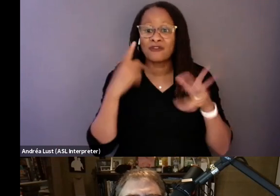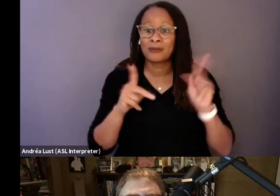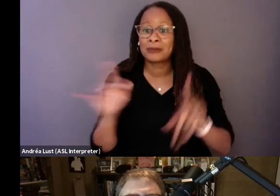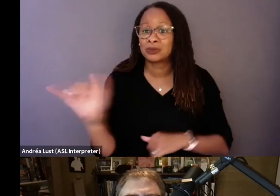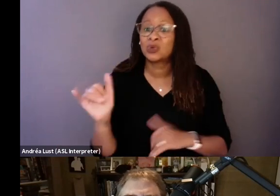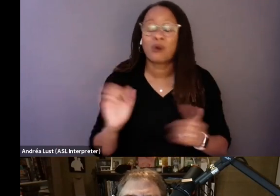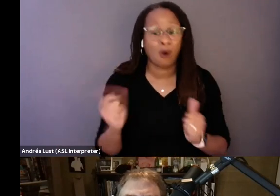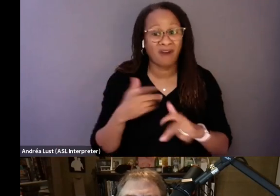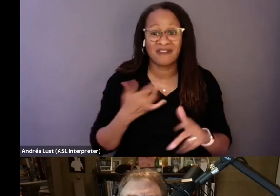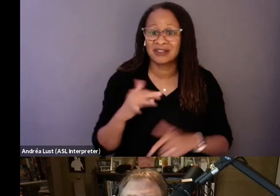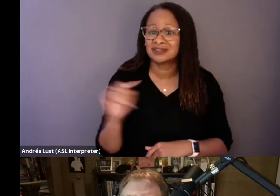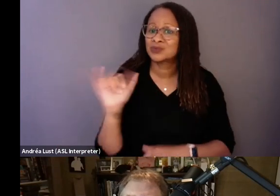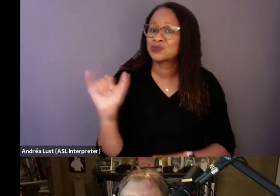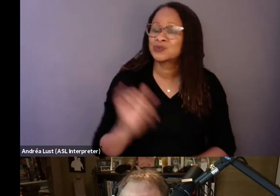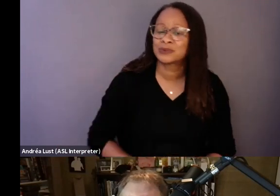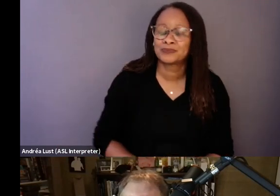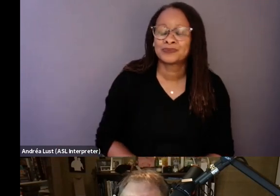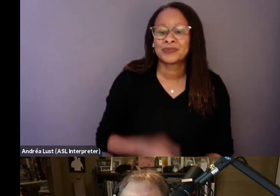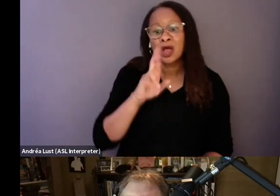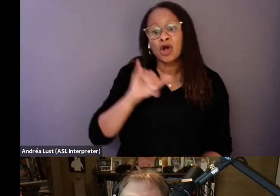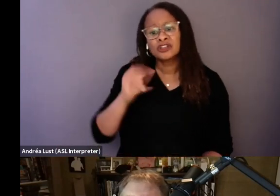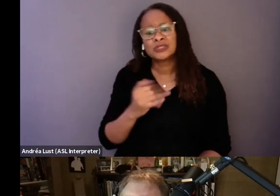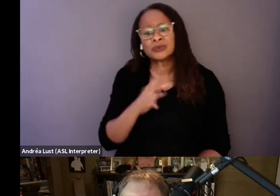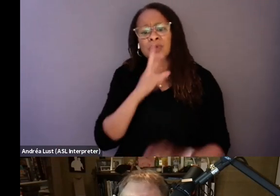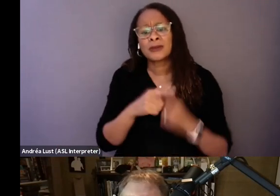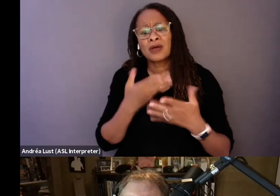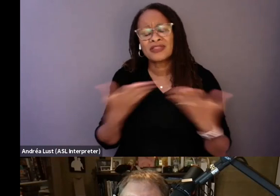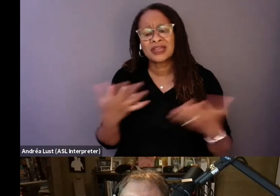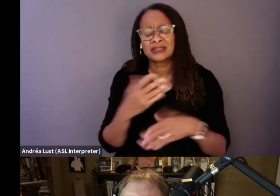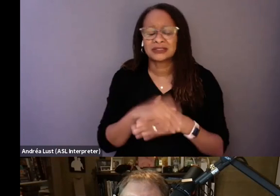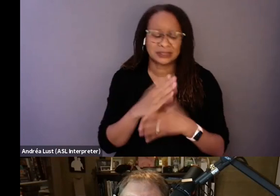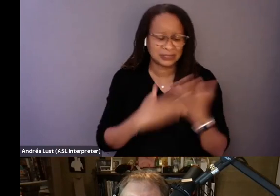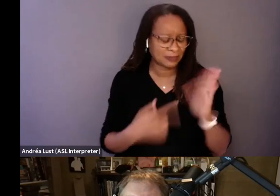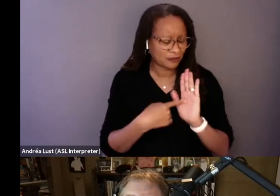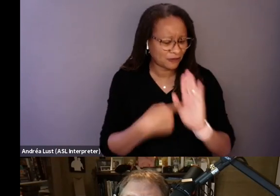RJ, we've spoken about how one of the things that was a bit of a revelation for you in some ways, in terms of as the film was coming together